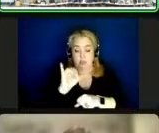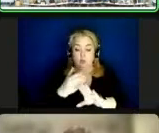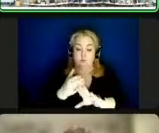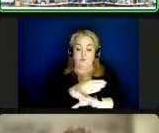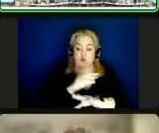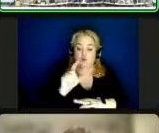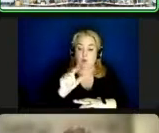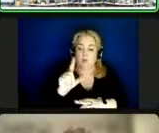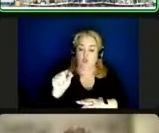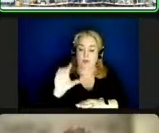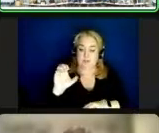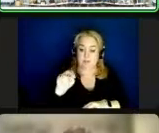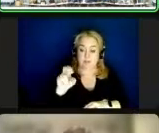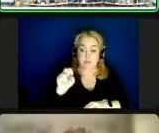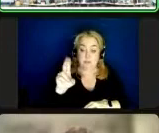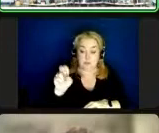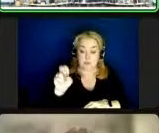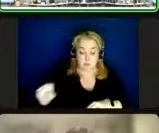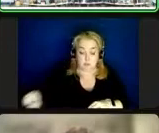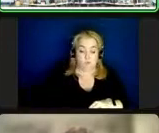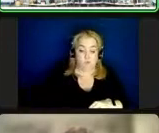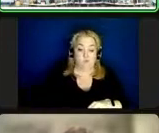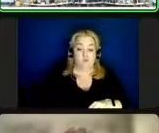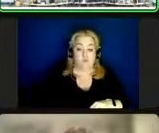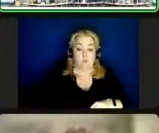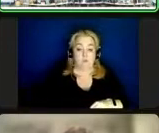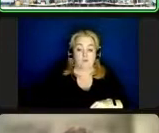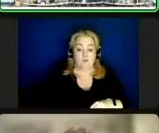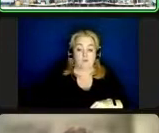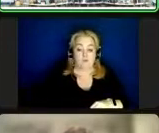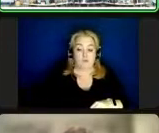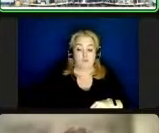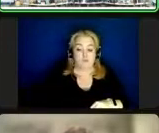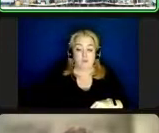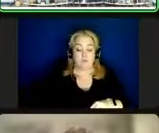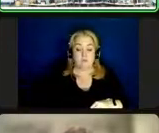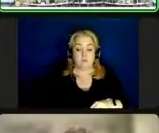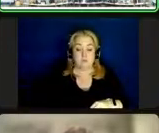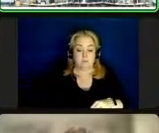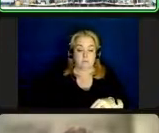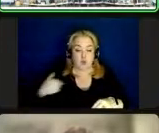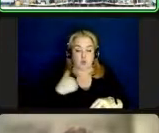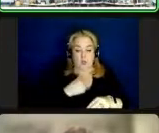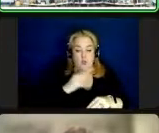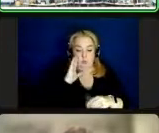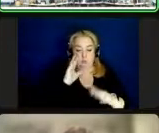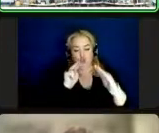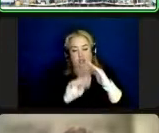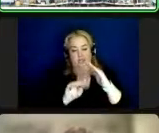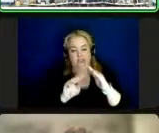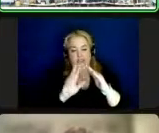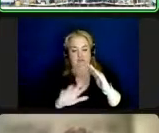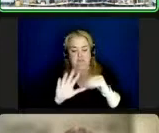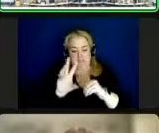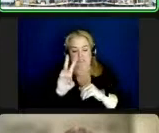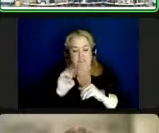WHEN I FIRST JOINED COUNCILS 20